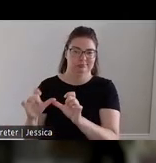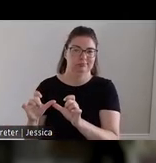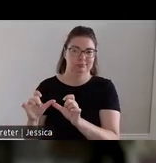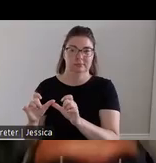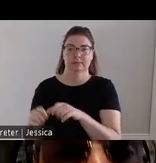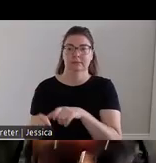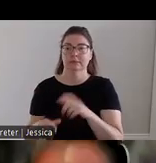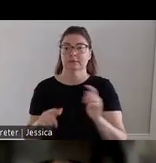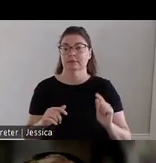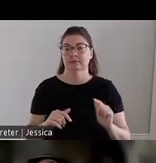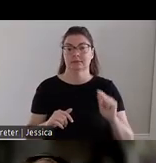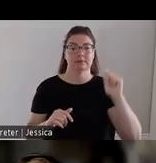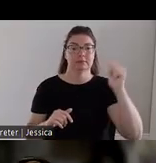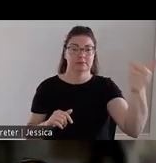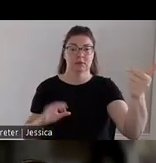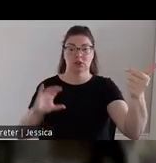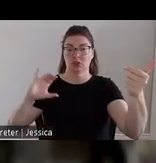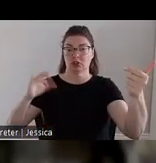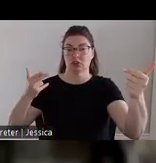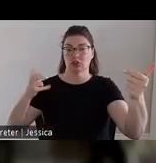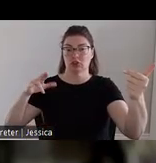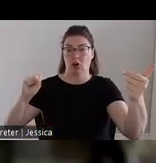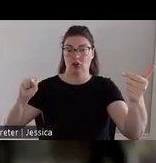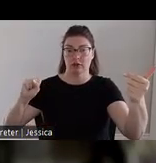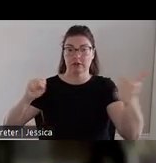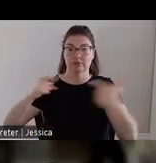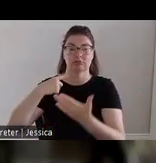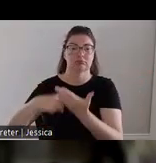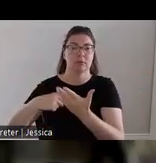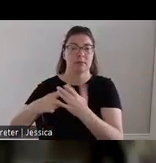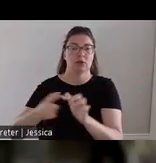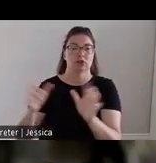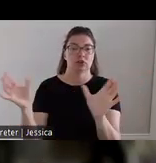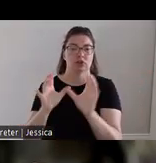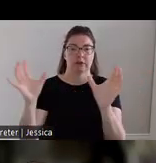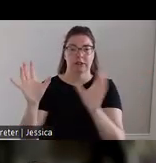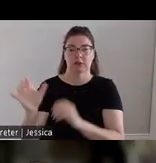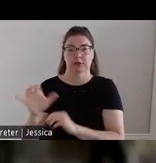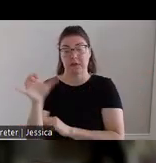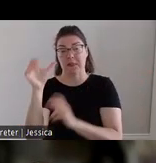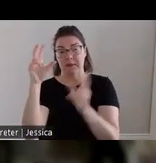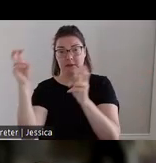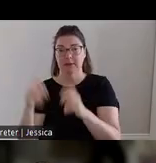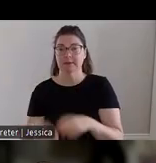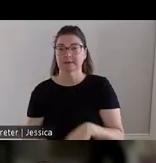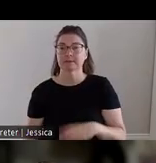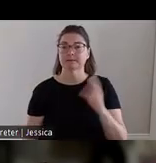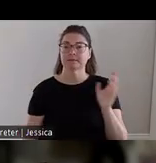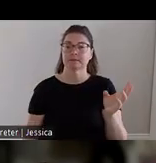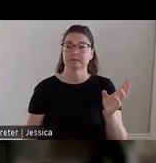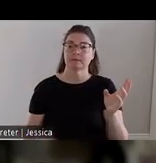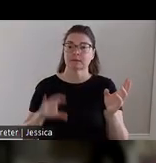(Madeleine Rothberg) So I'll hand it over to Charles to talk a little bit about certification and some other topics. (Charles LaPierre) Yeah, so part of the EPUB specification,